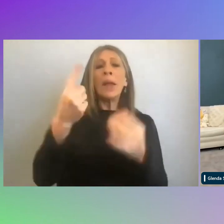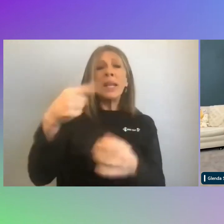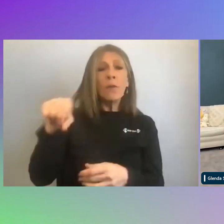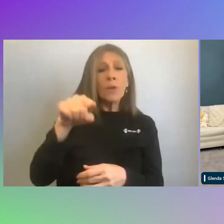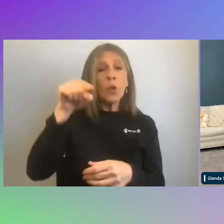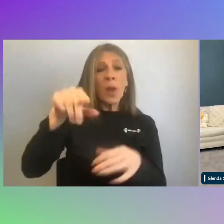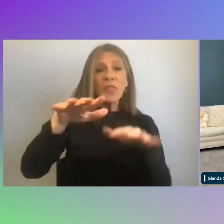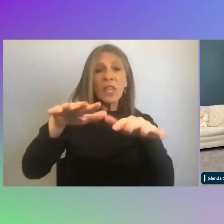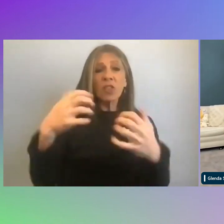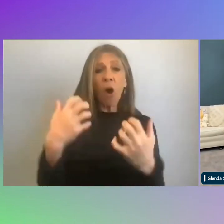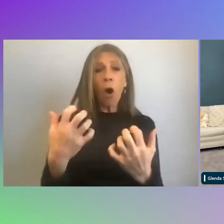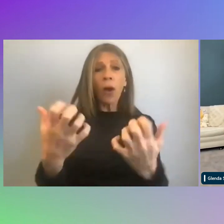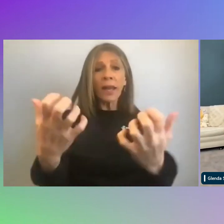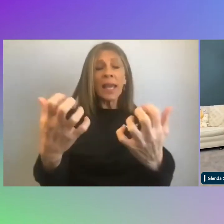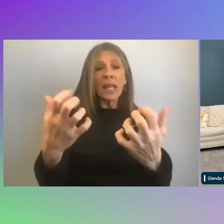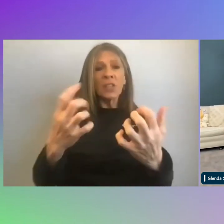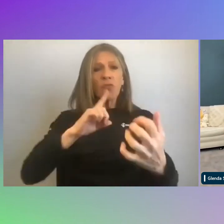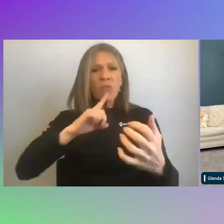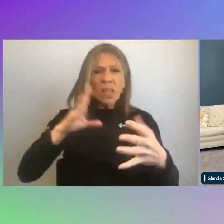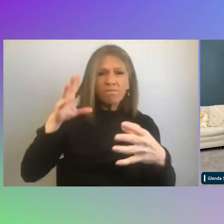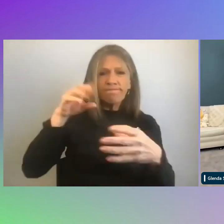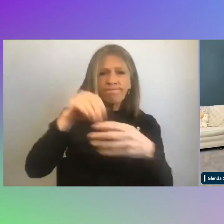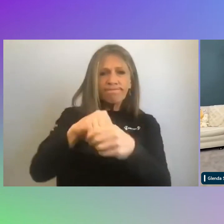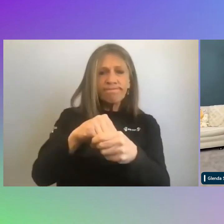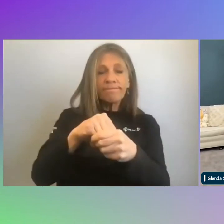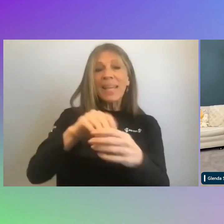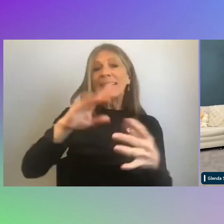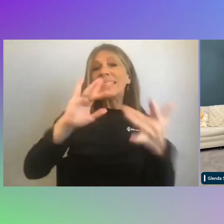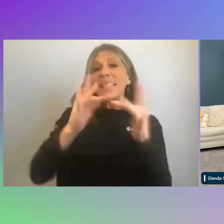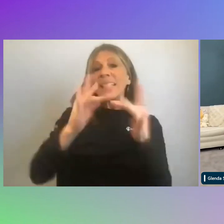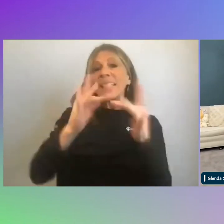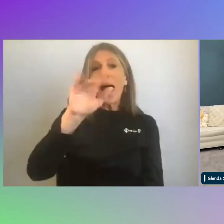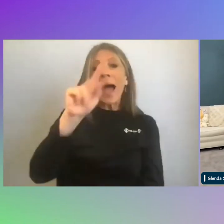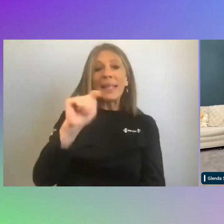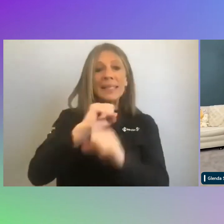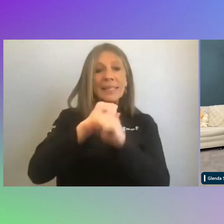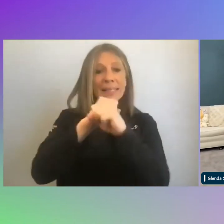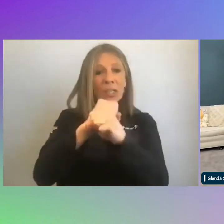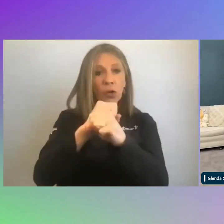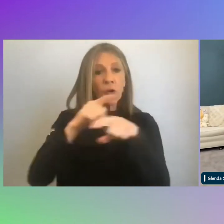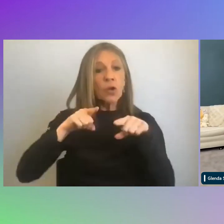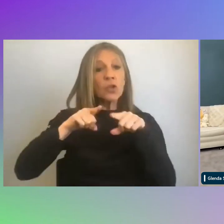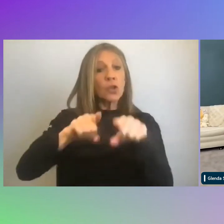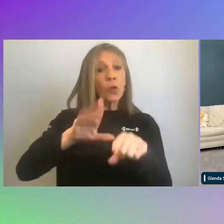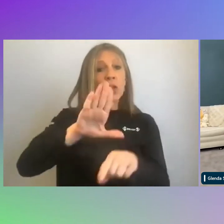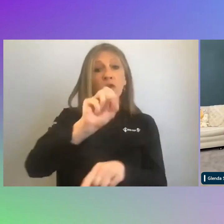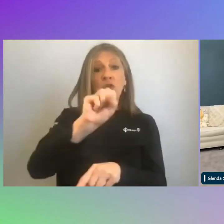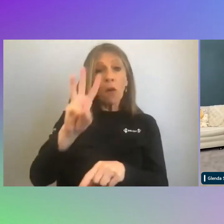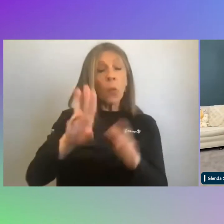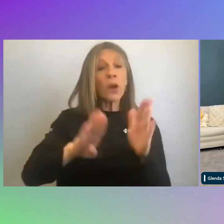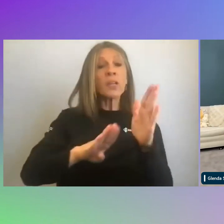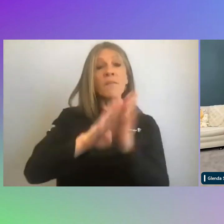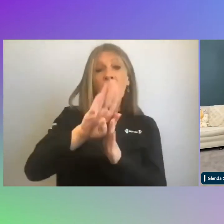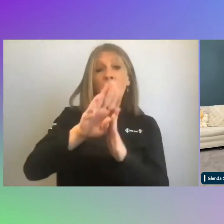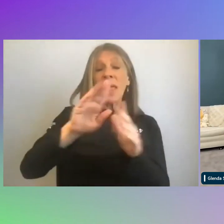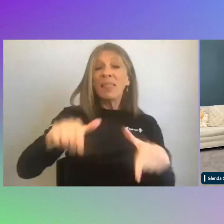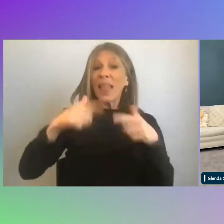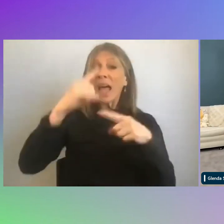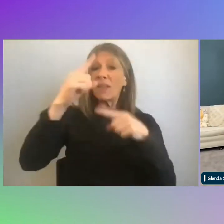proactive about digital IT security during your software development life cycle? Or even if you're not a developer, how